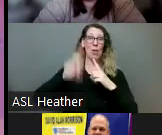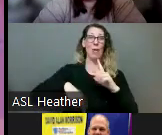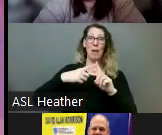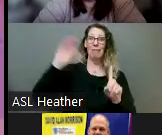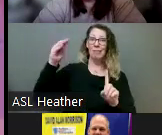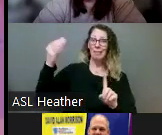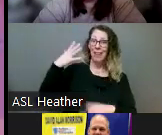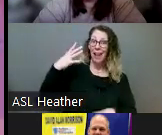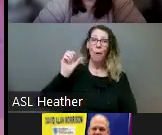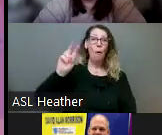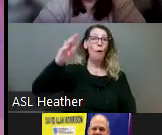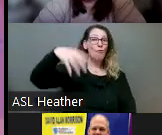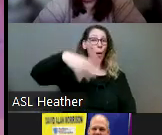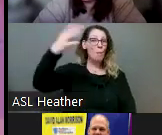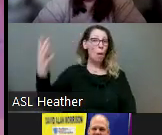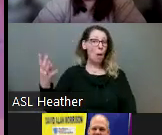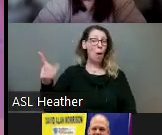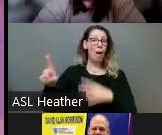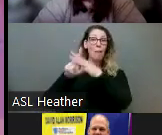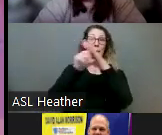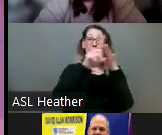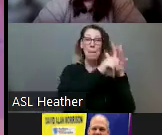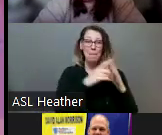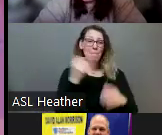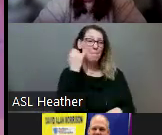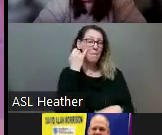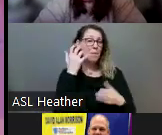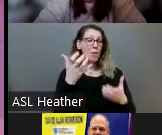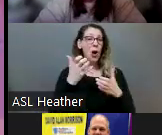rainbows start to show up. If you'd like to share the traditional lands on which